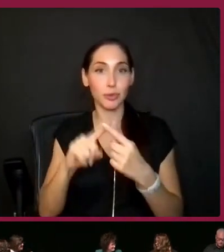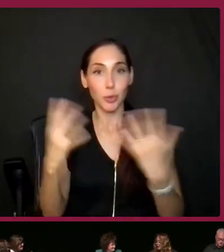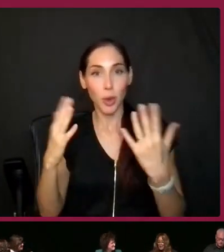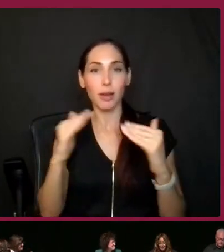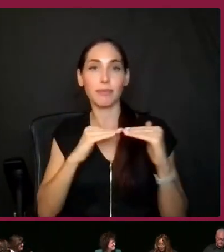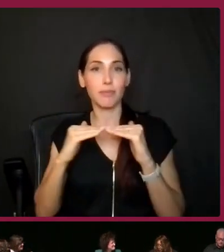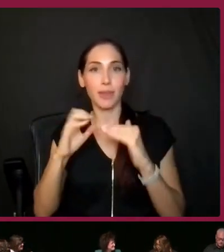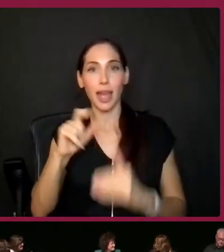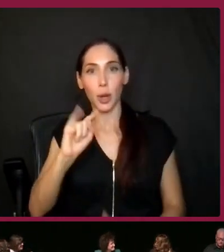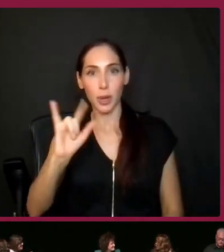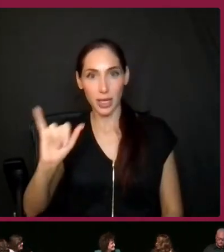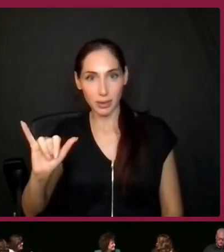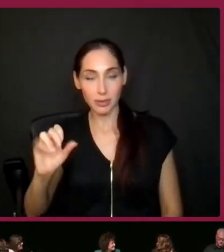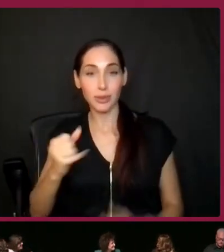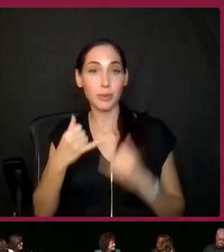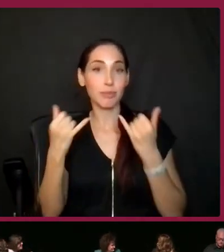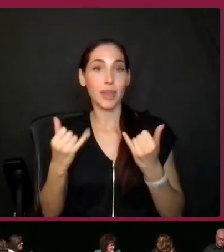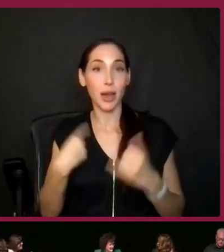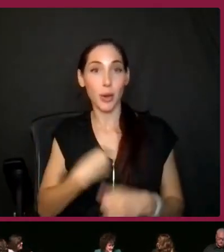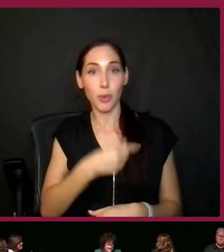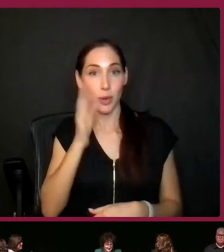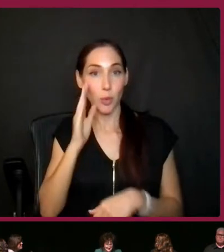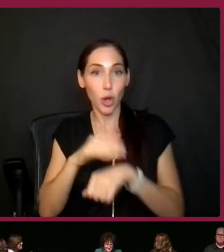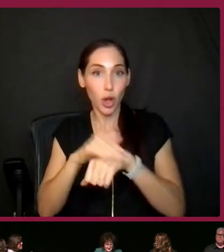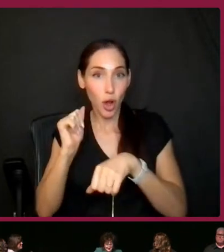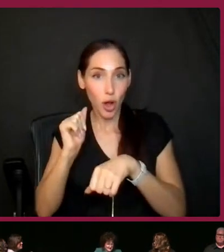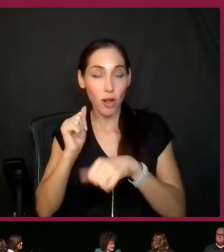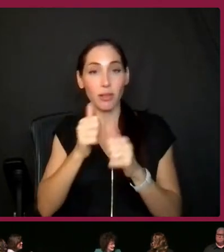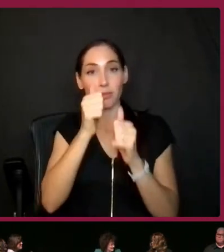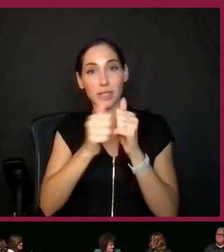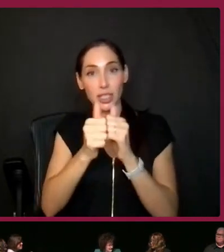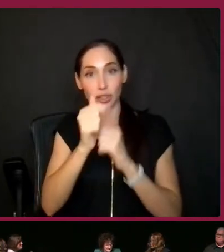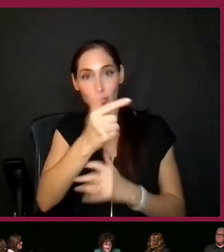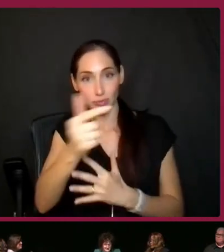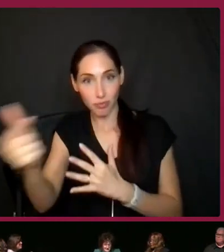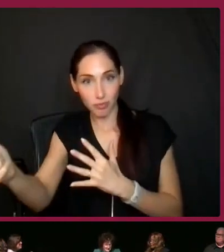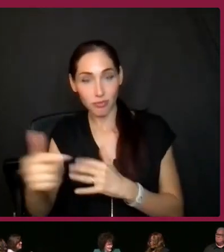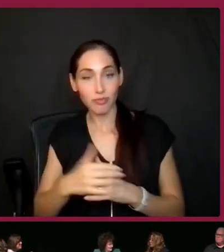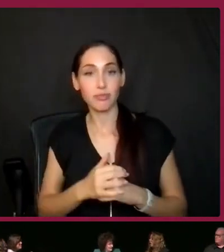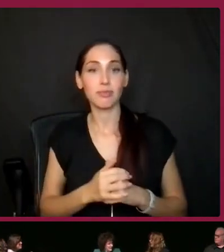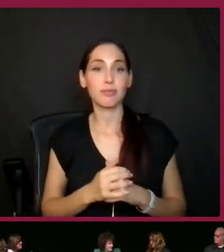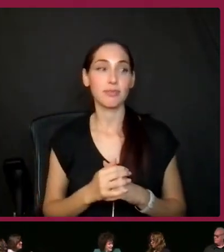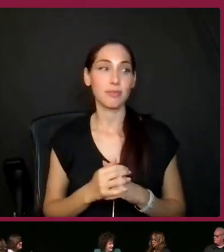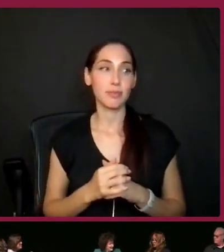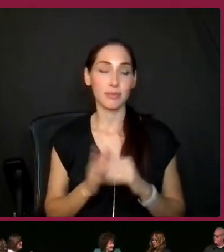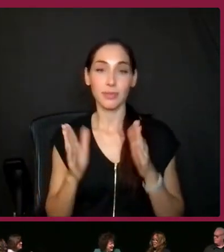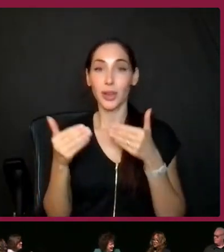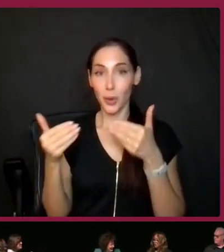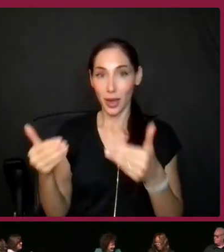And so we are going to call each up. Go ahead. You make the